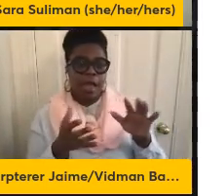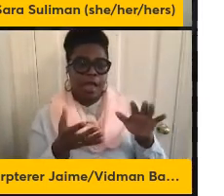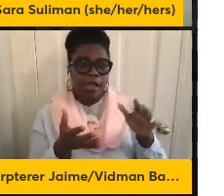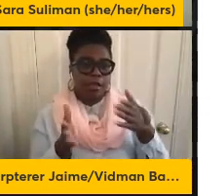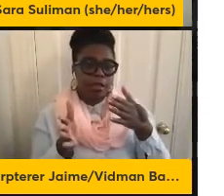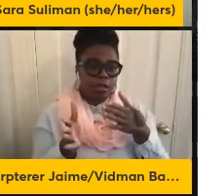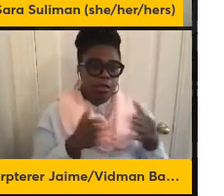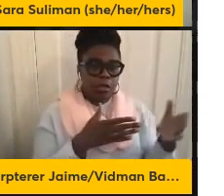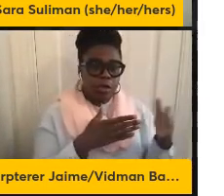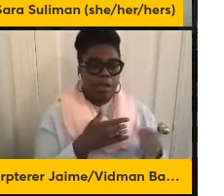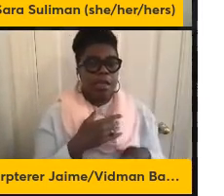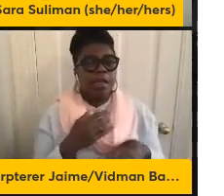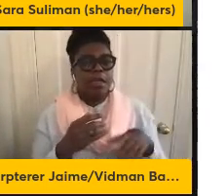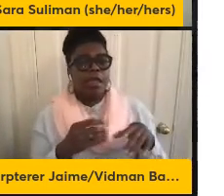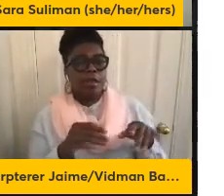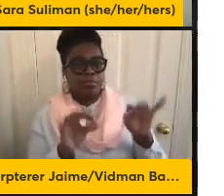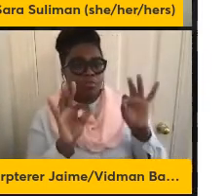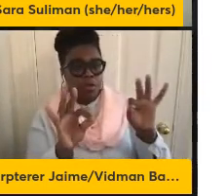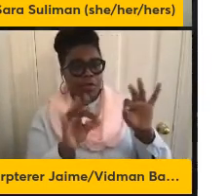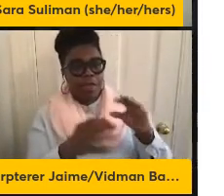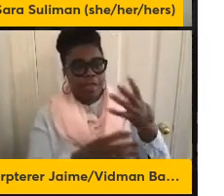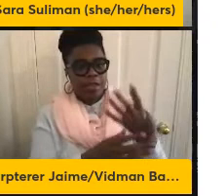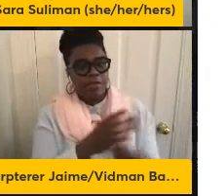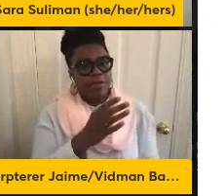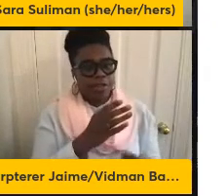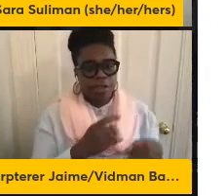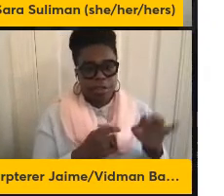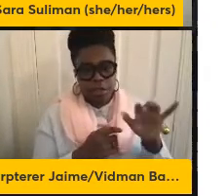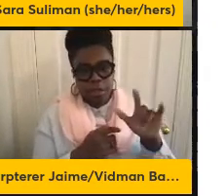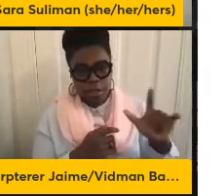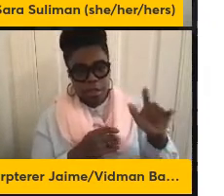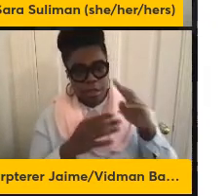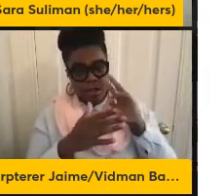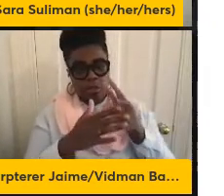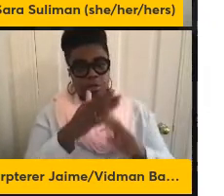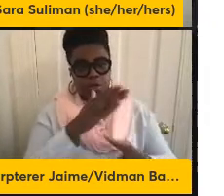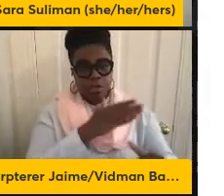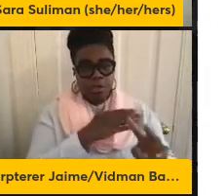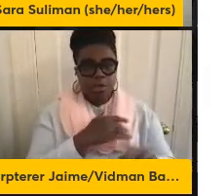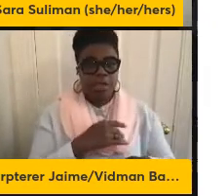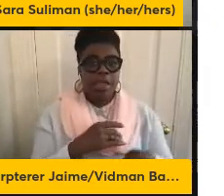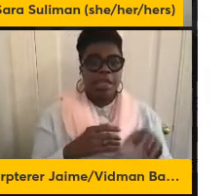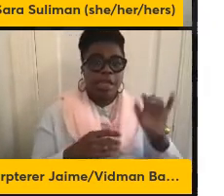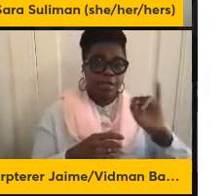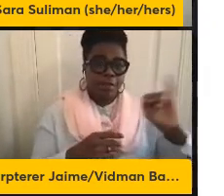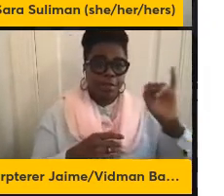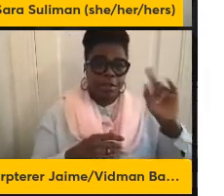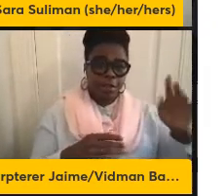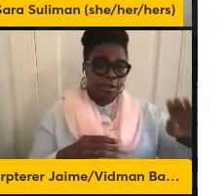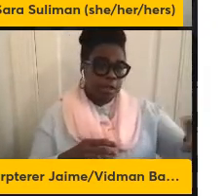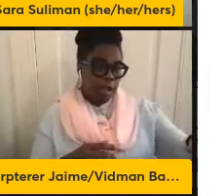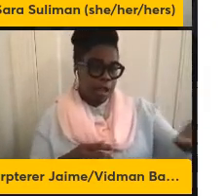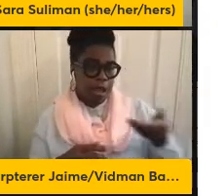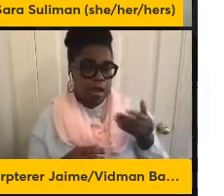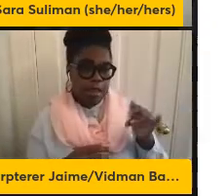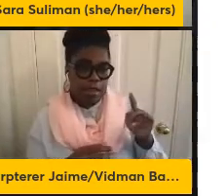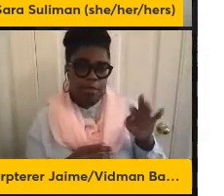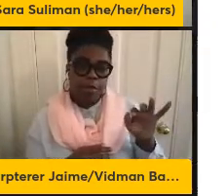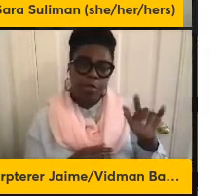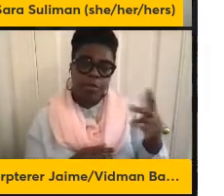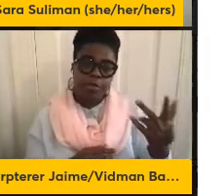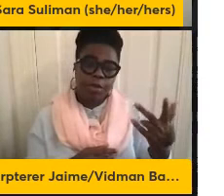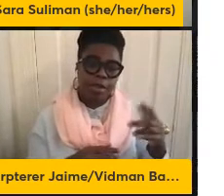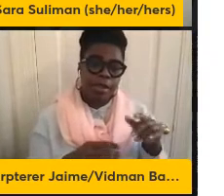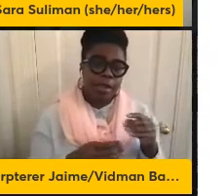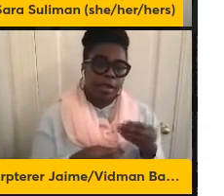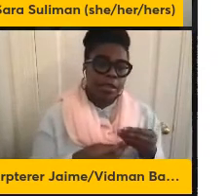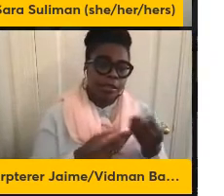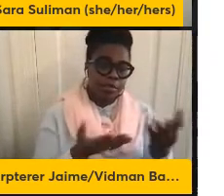deficient cells. And the prediction here since MTB infection leads to higher ATP one B three expression that MTB growth will